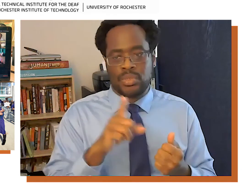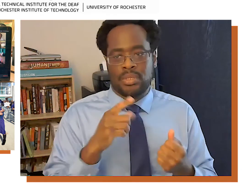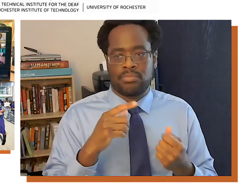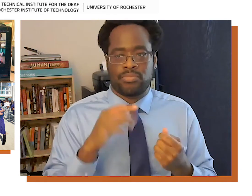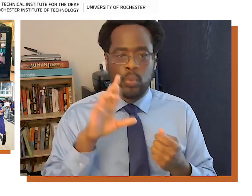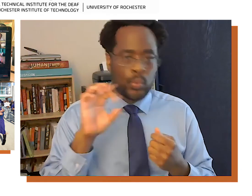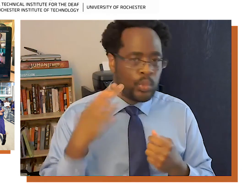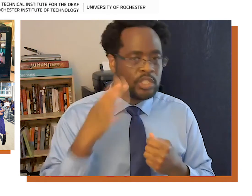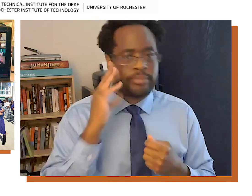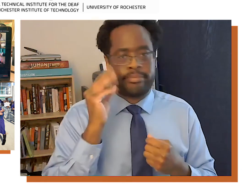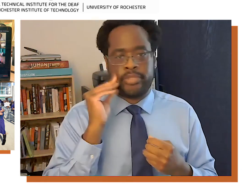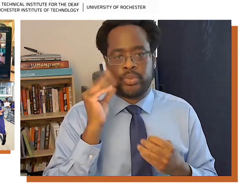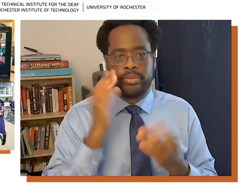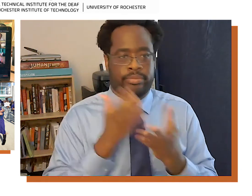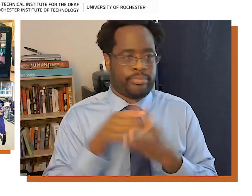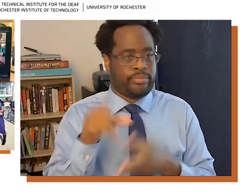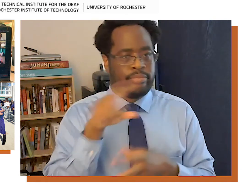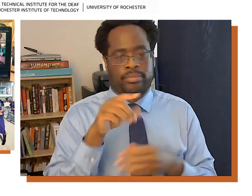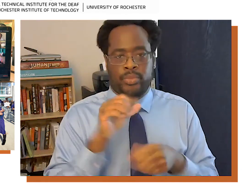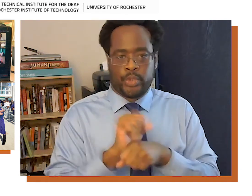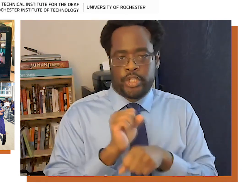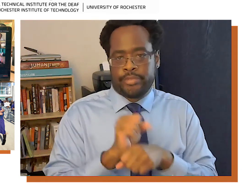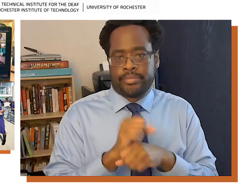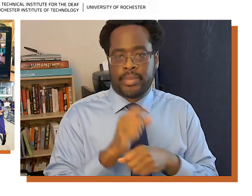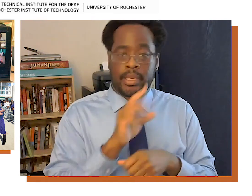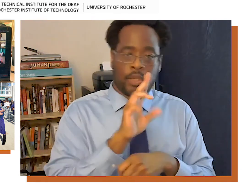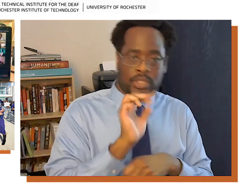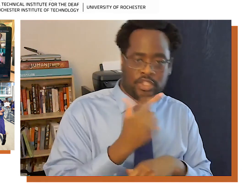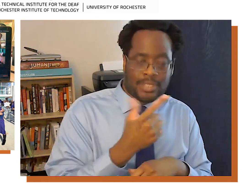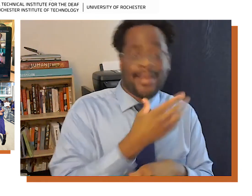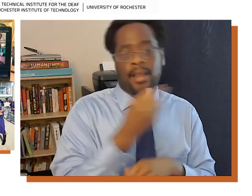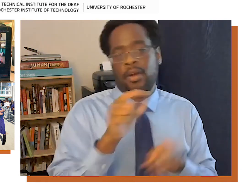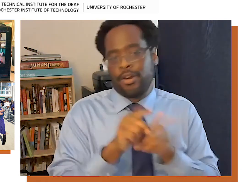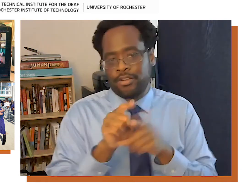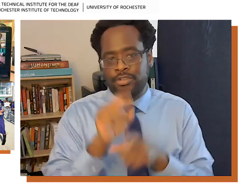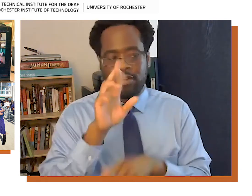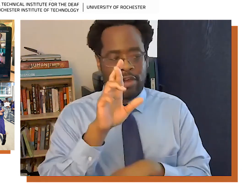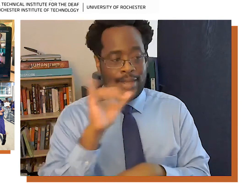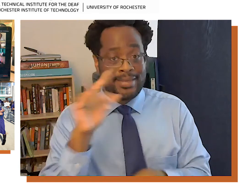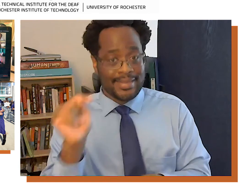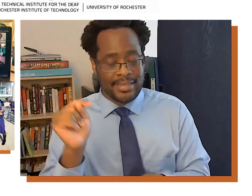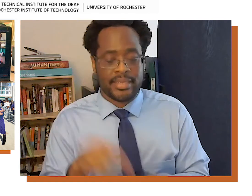The director is Dr. Peter Hauser. It's been a great experience working with Dr. Hauser